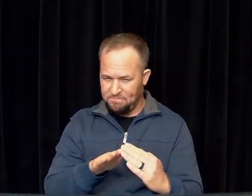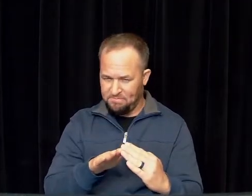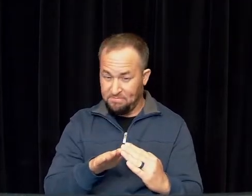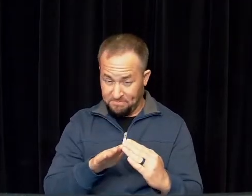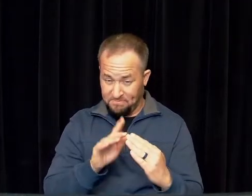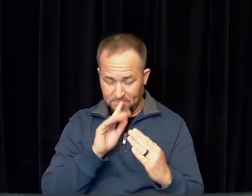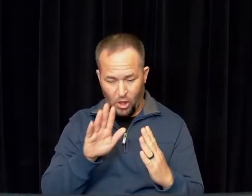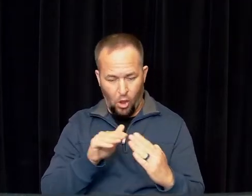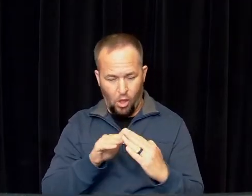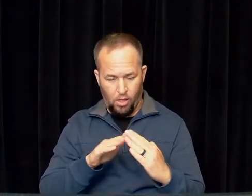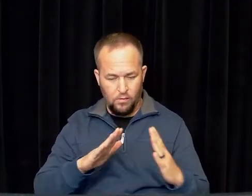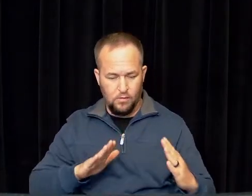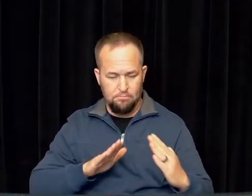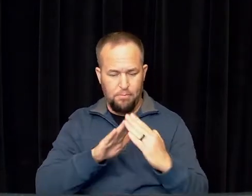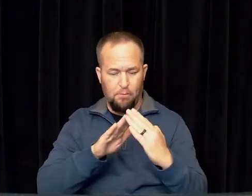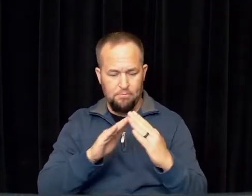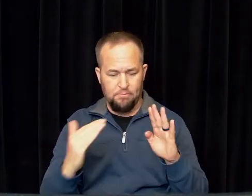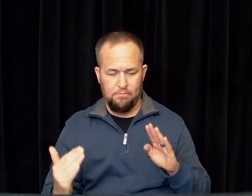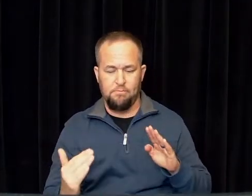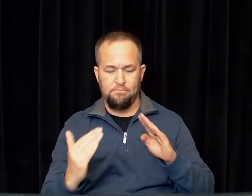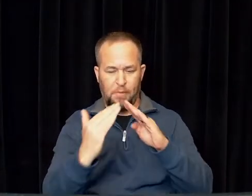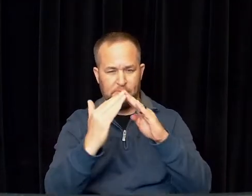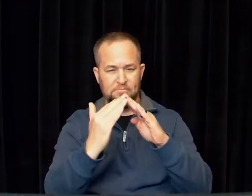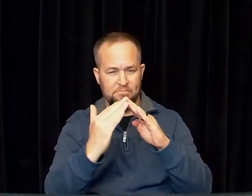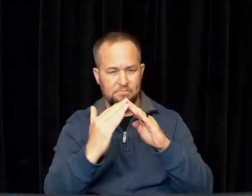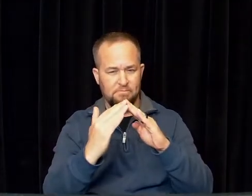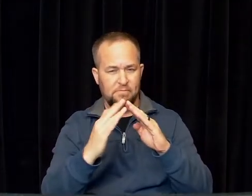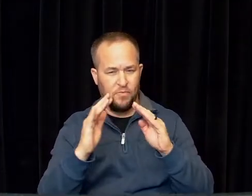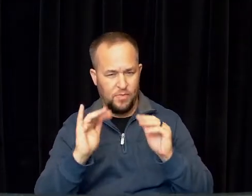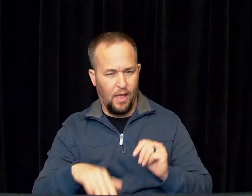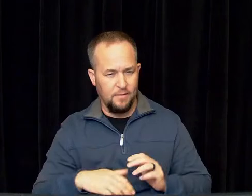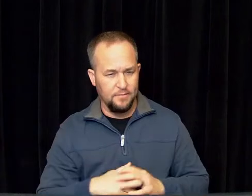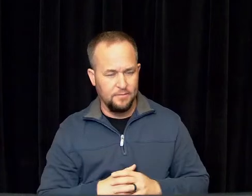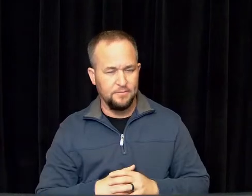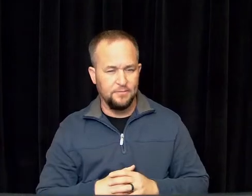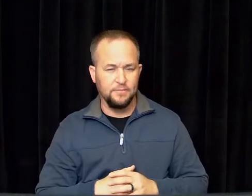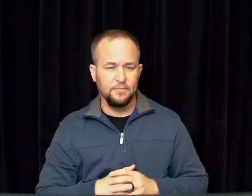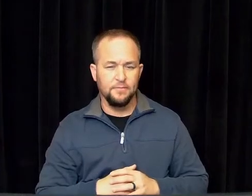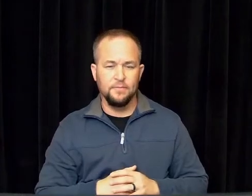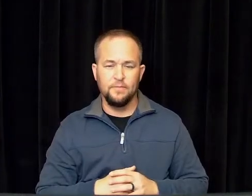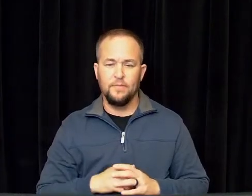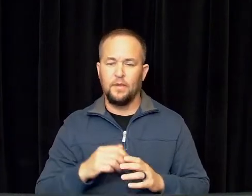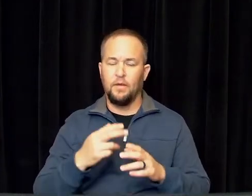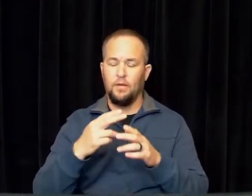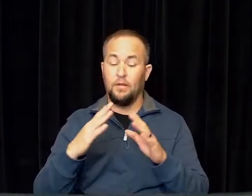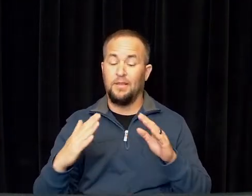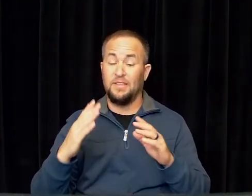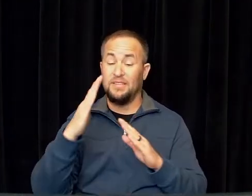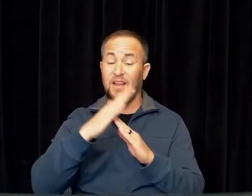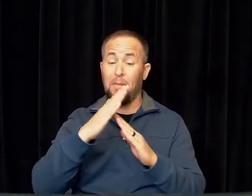come together to meet at a point at the top. And so, that top point is called a vertex.